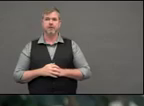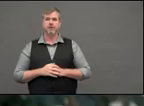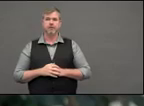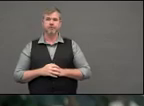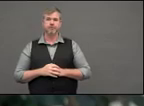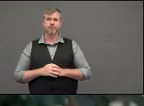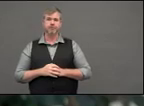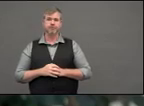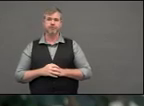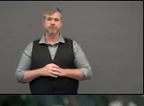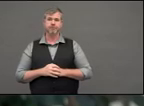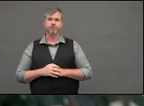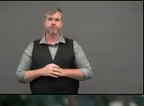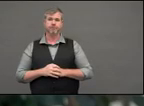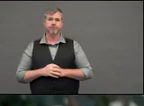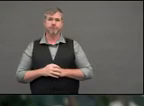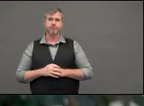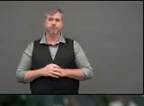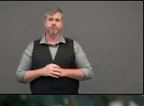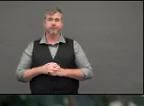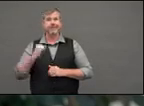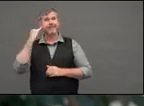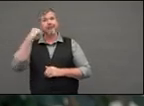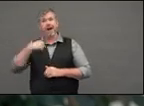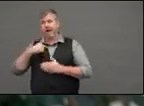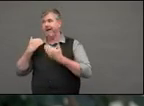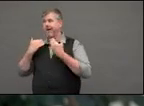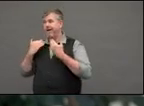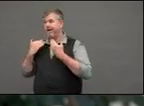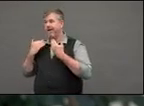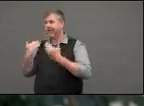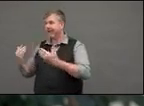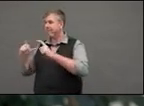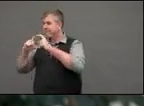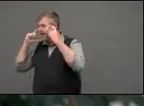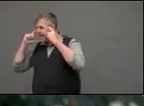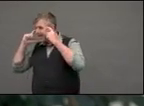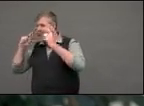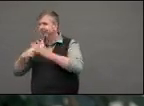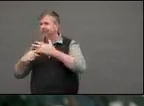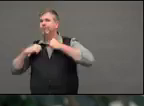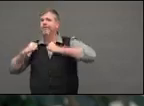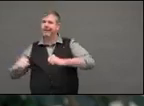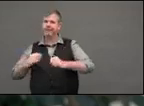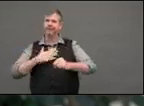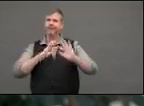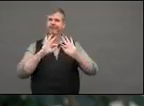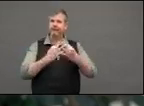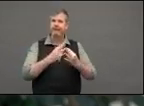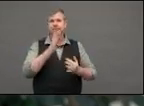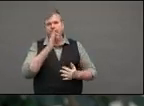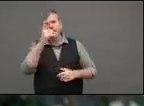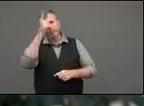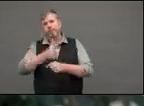it's going to help them later on and i think it's very important to be wearing masks